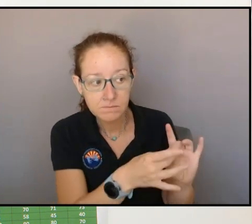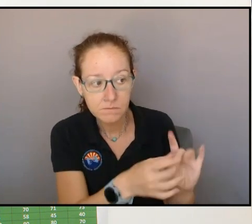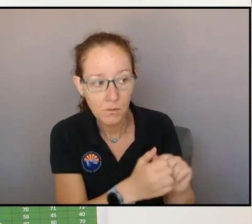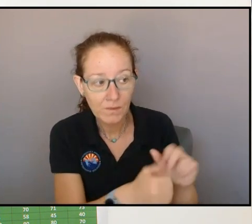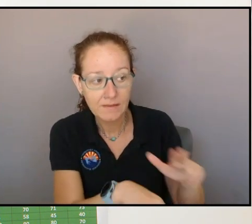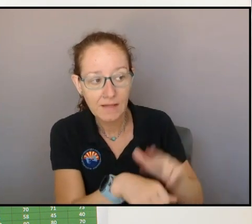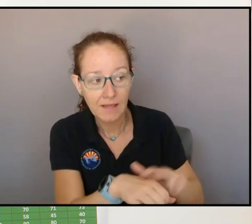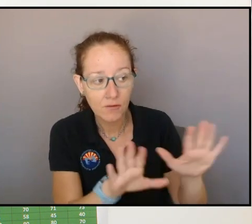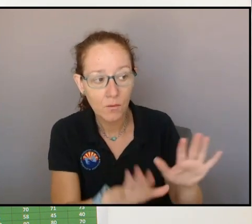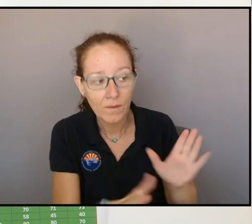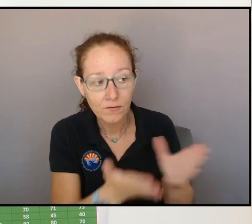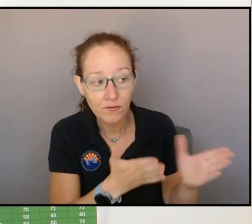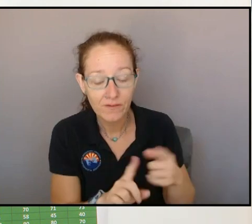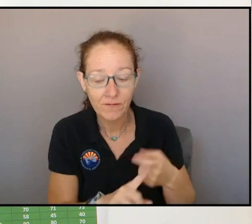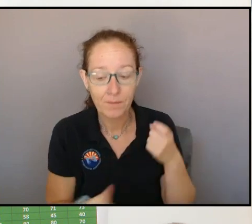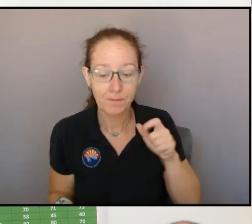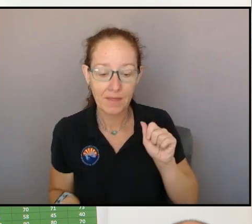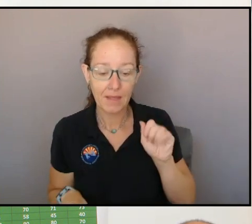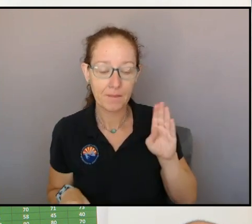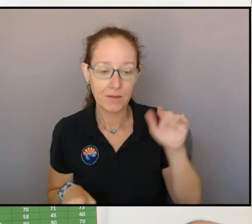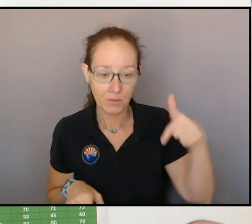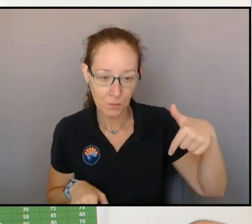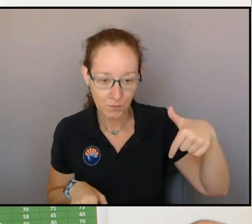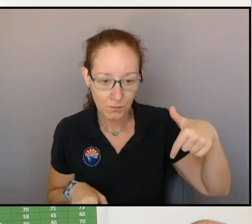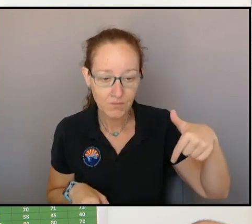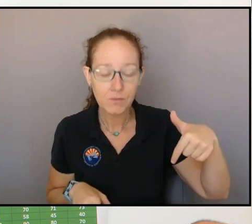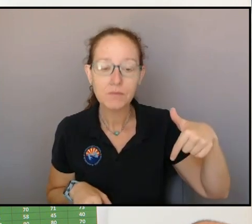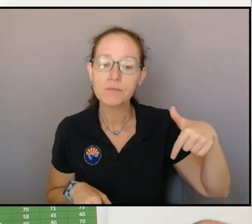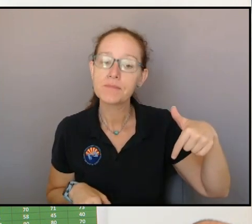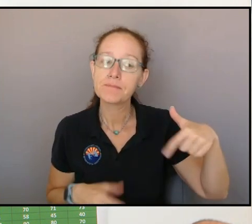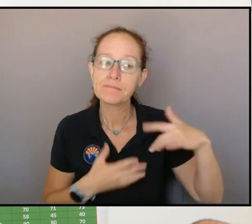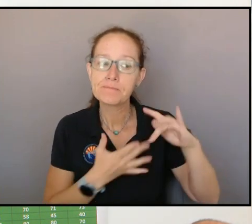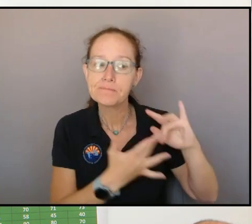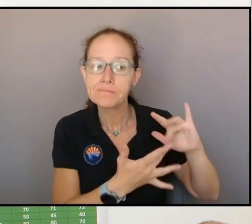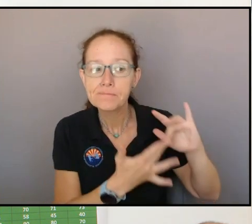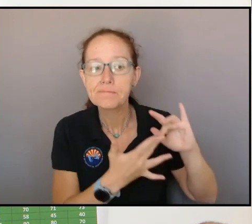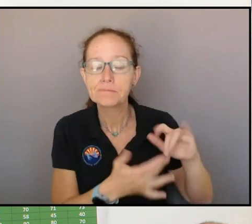Albuquerque if any flash flood warnings do go out this